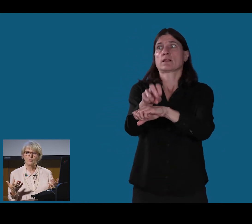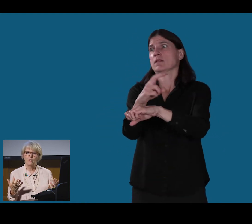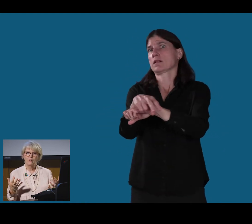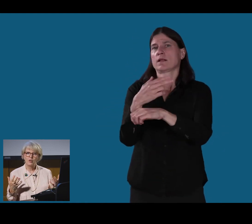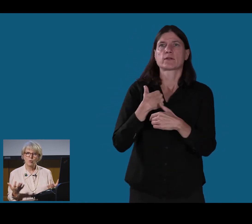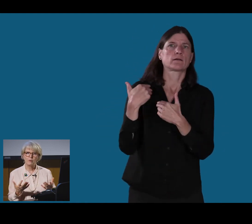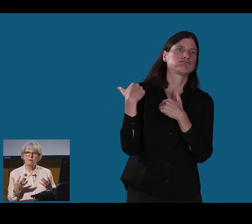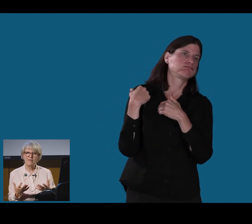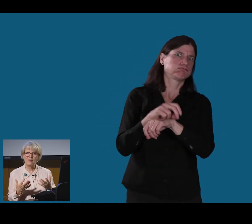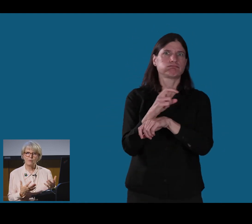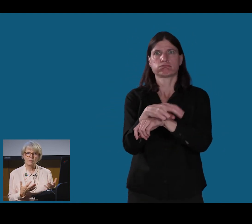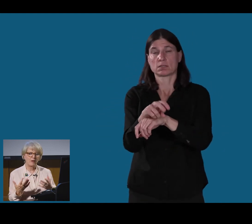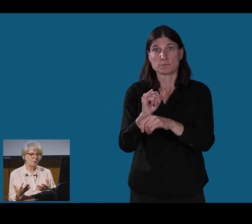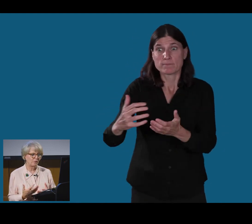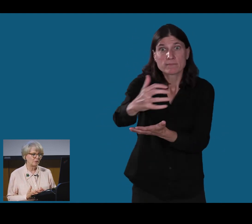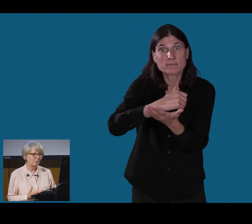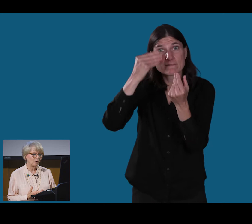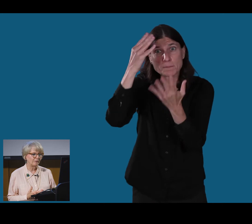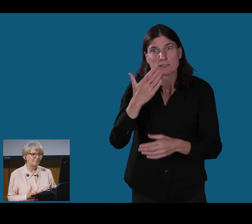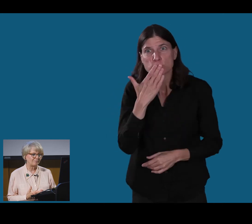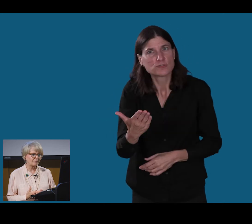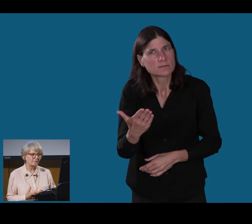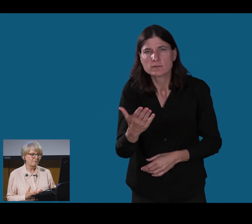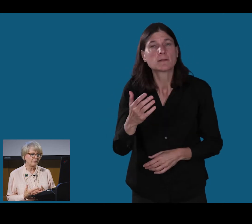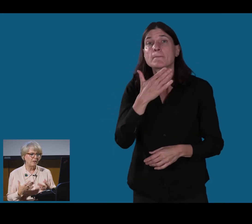So- short, but valid and reliable is really important.